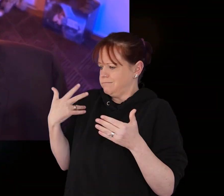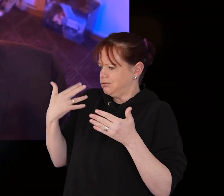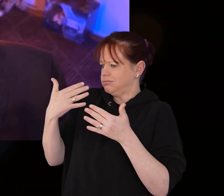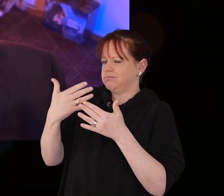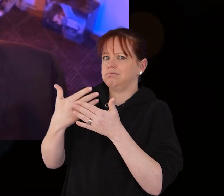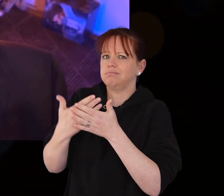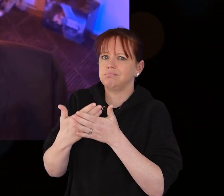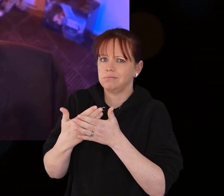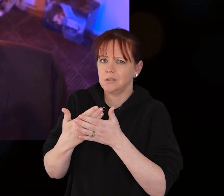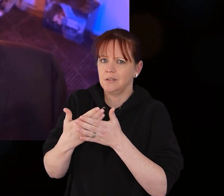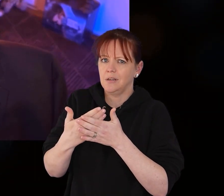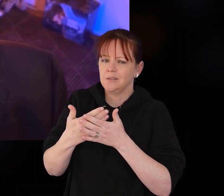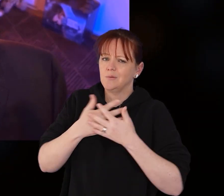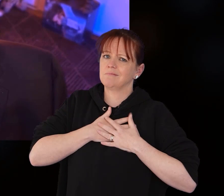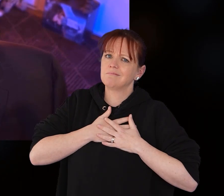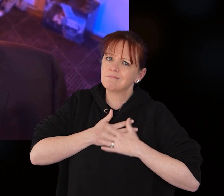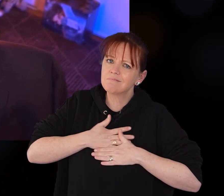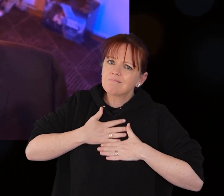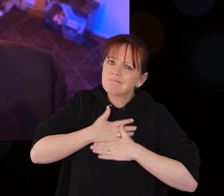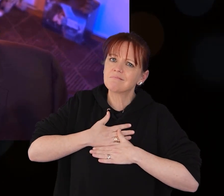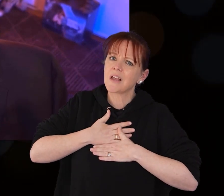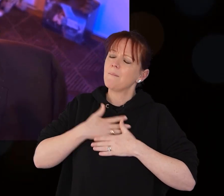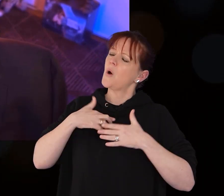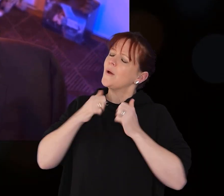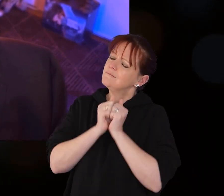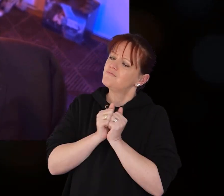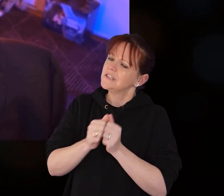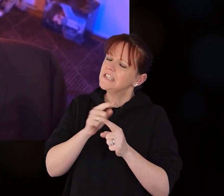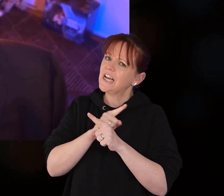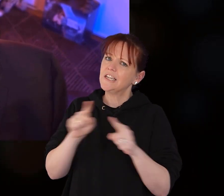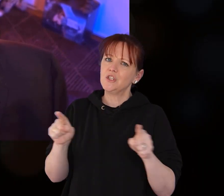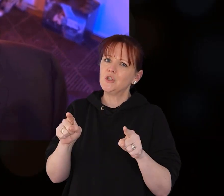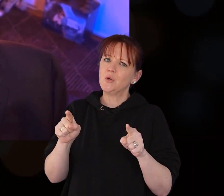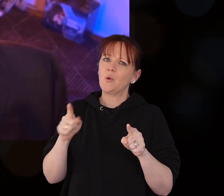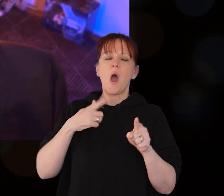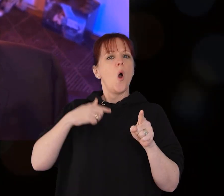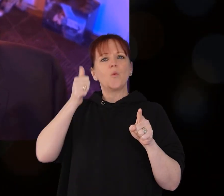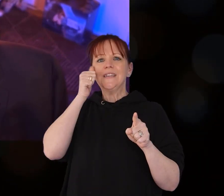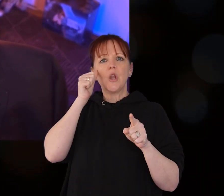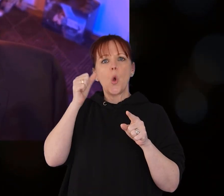Grant, we appreciate you and everything you do. We know you didn't do this article for the award,